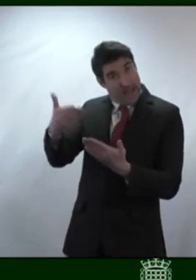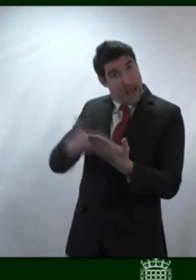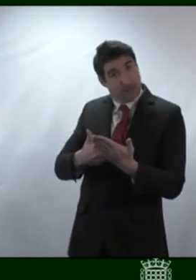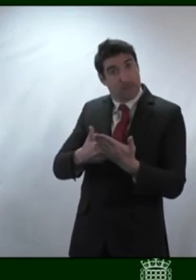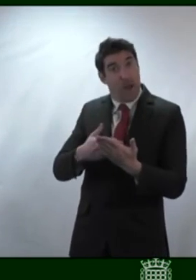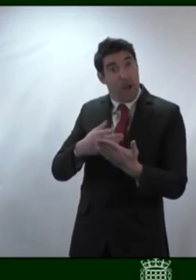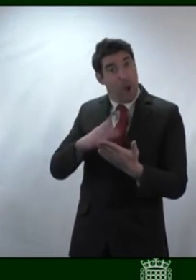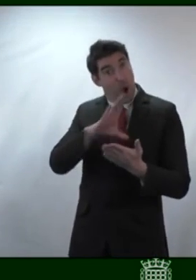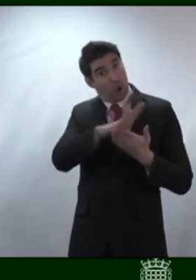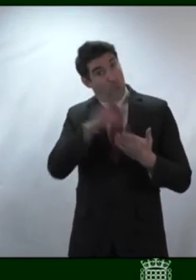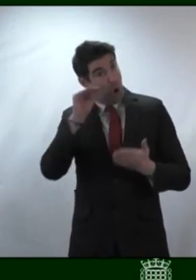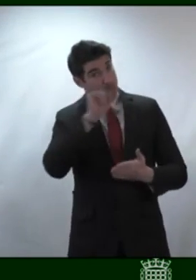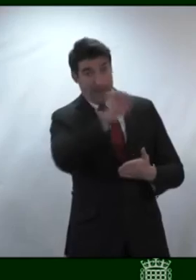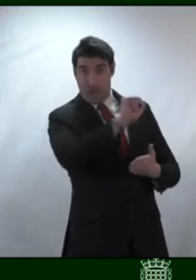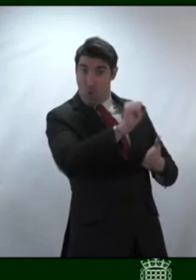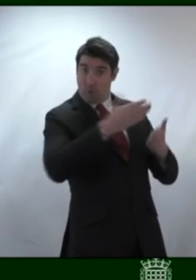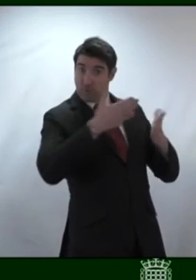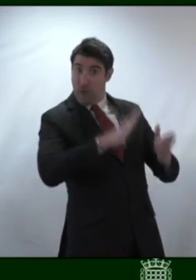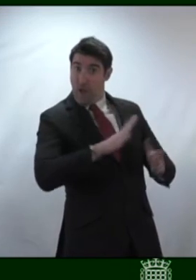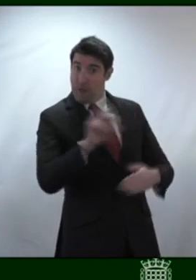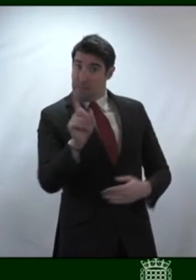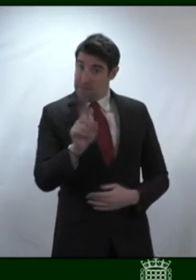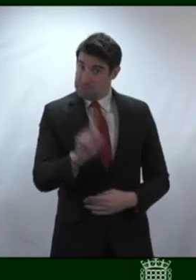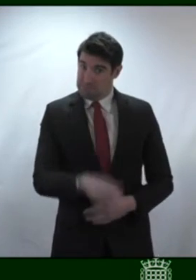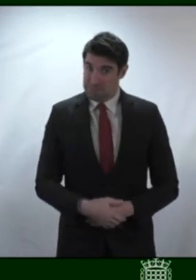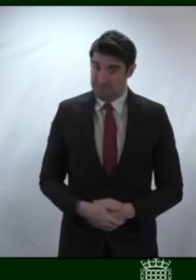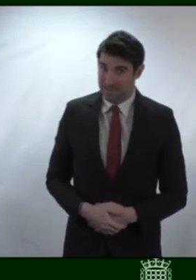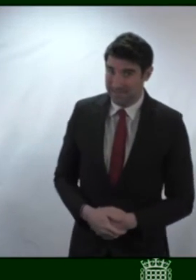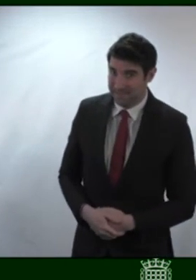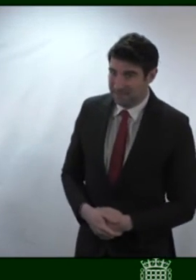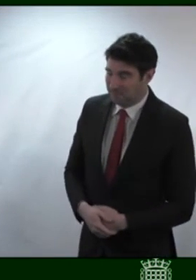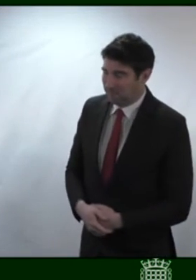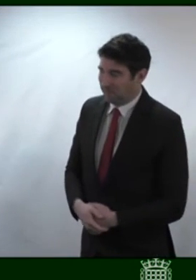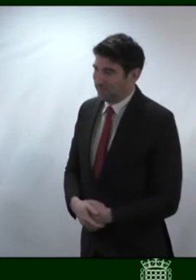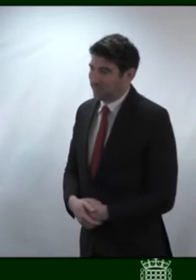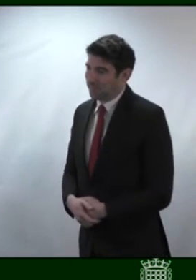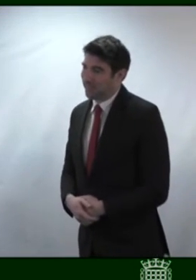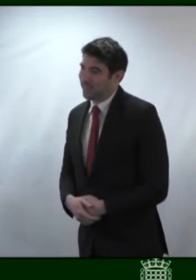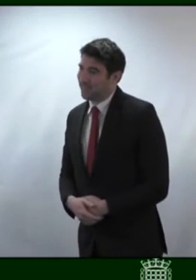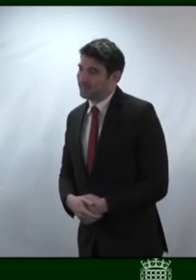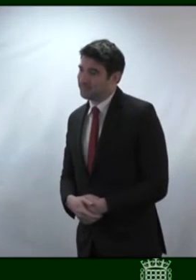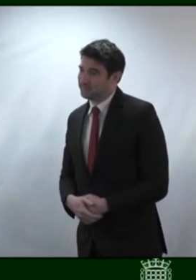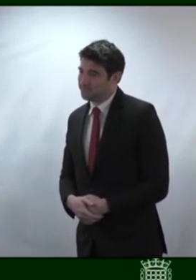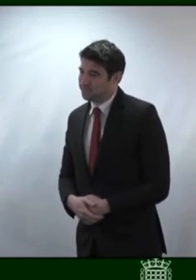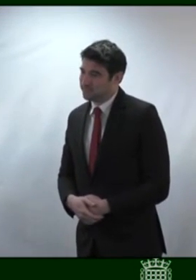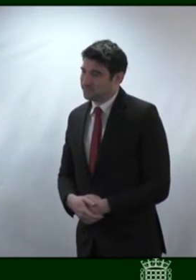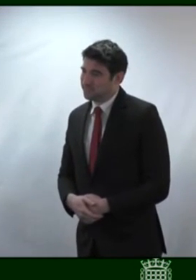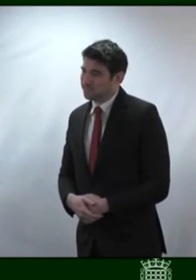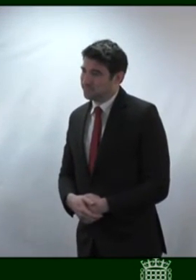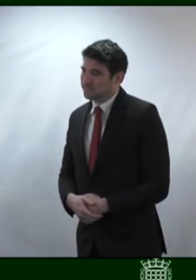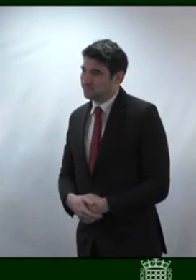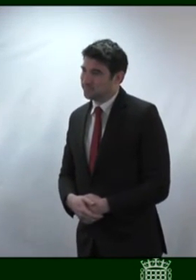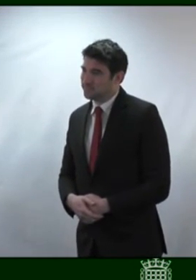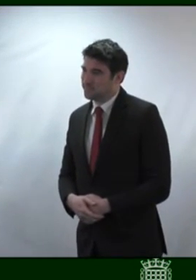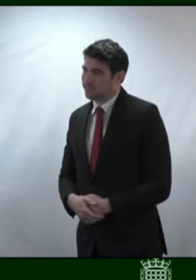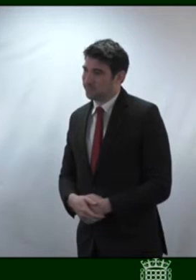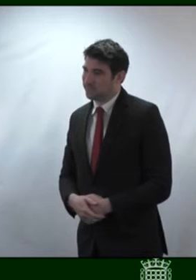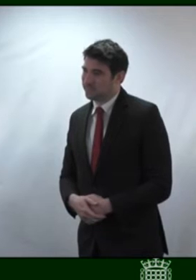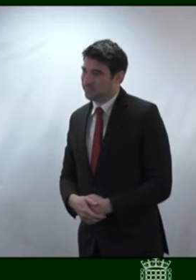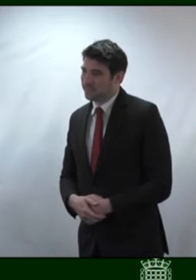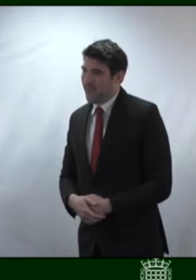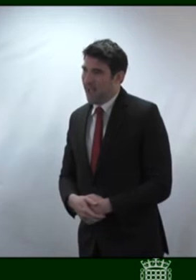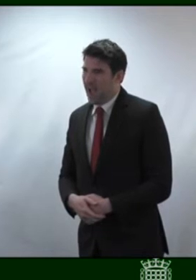or is he the author? >> The Prime Minister